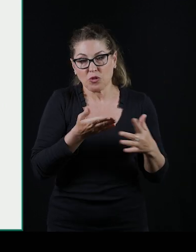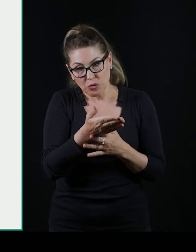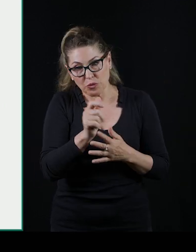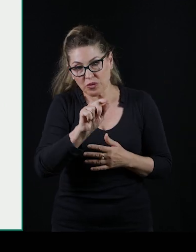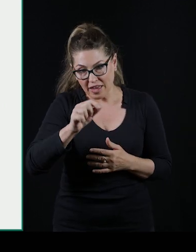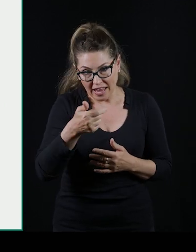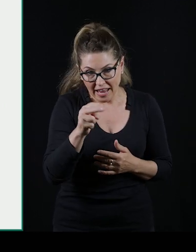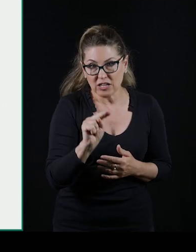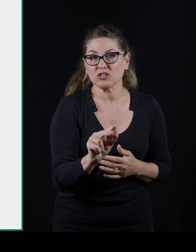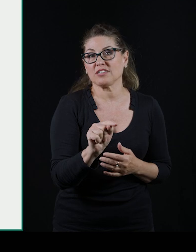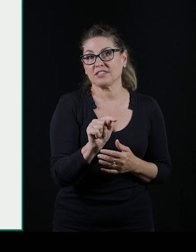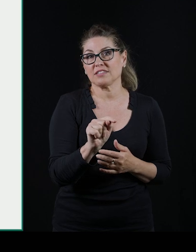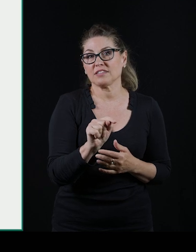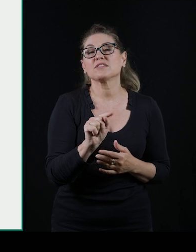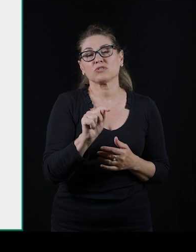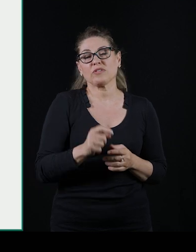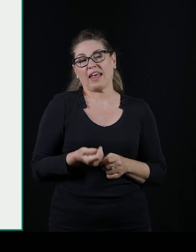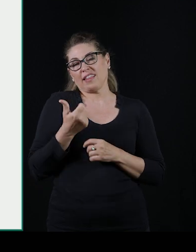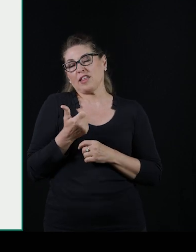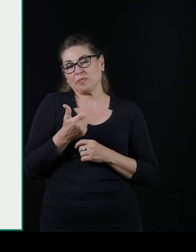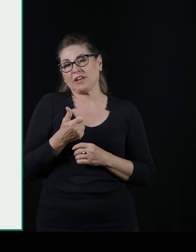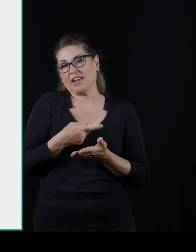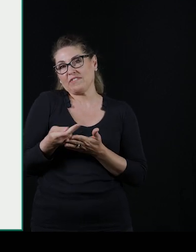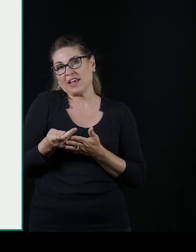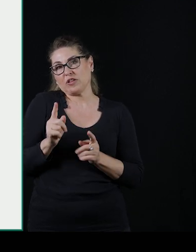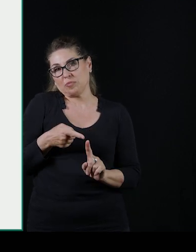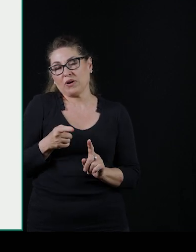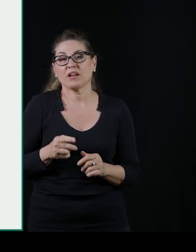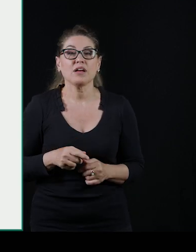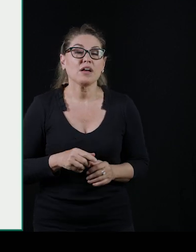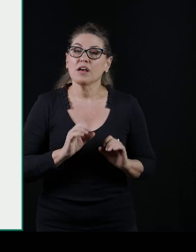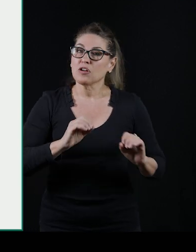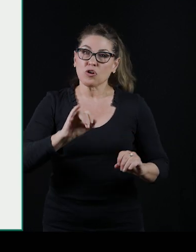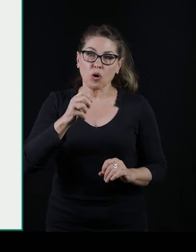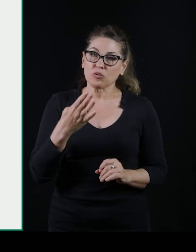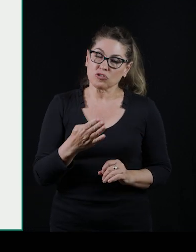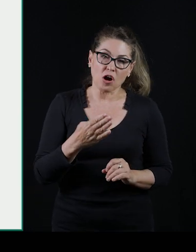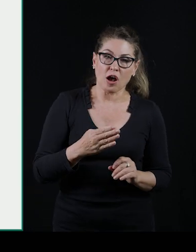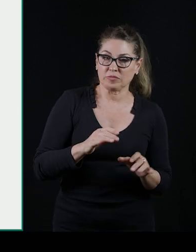to the game server, which eliminated a source of failure for us, no more jobs to scale up and down up